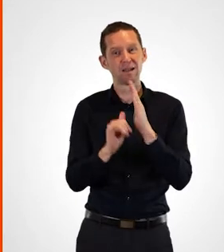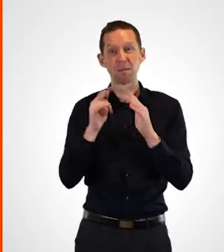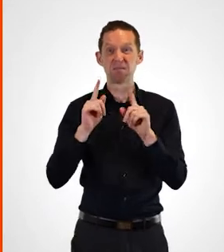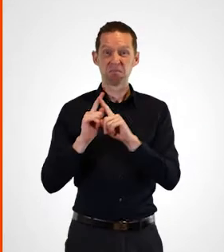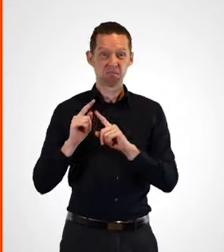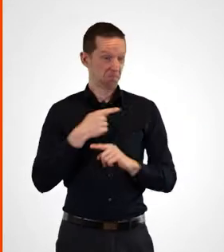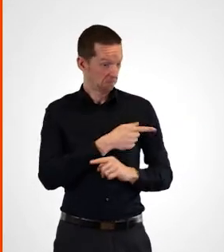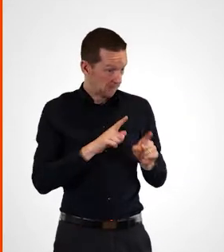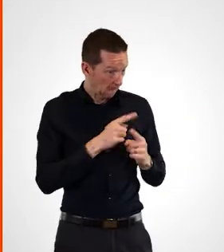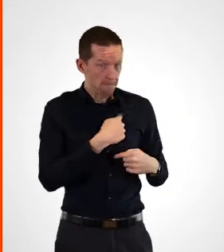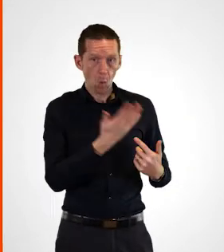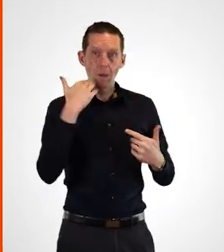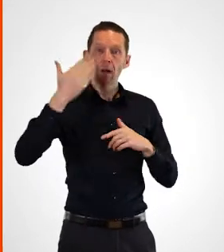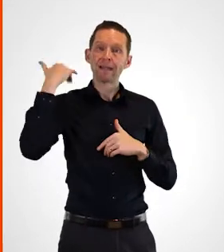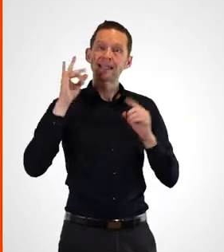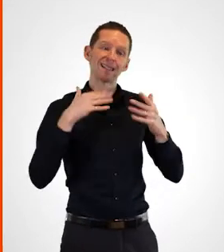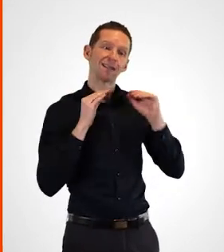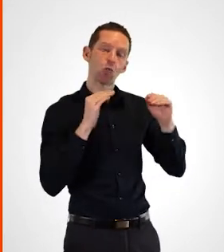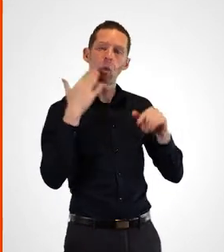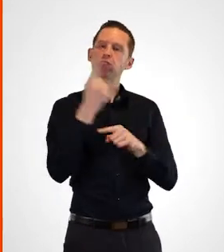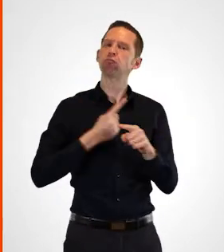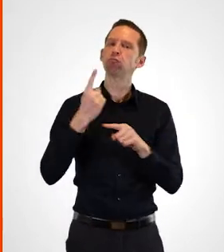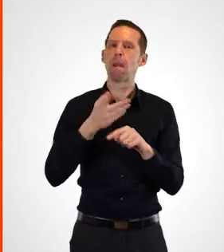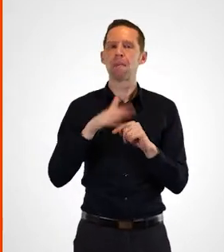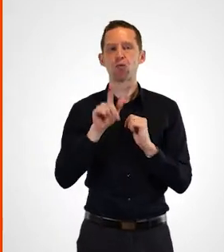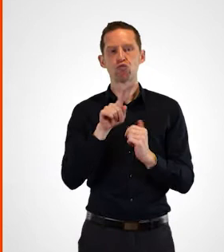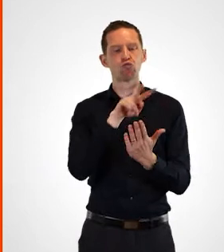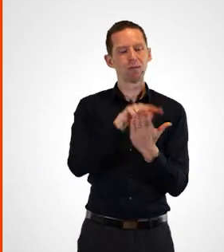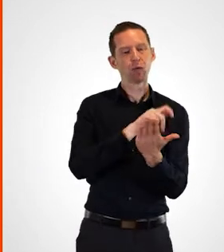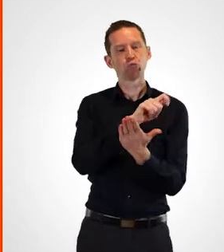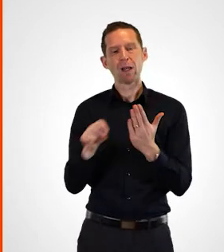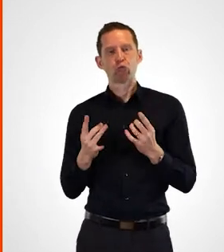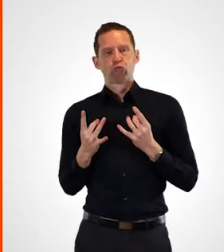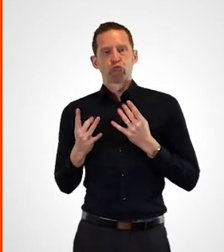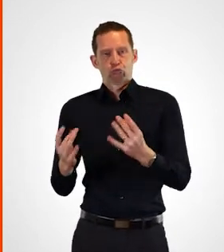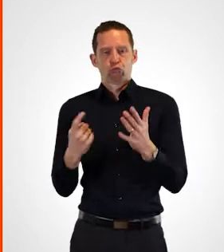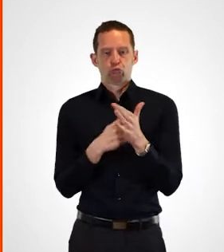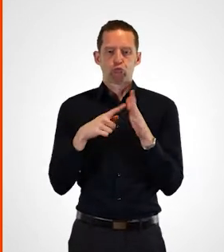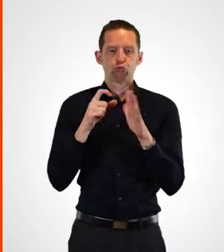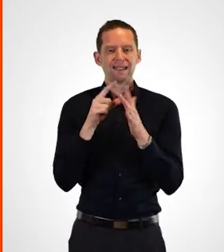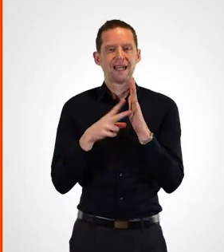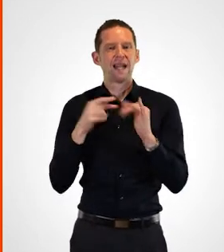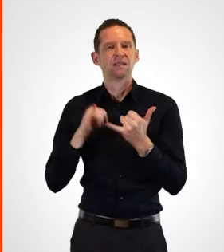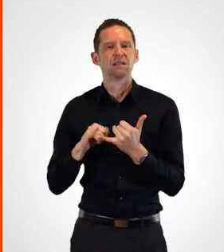Beverly - the term that was bandied about was a notion of reading and writing readiness, that there came a point in time